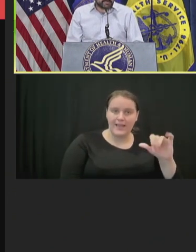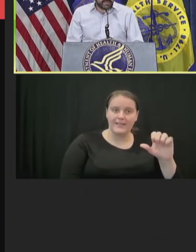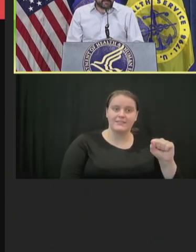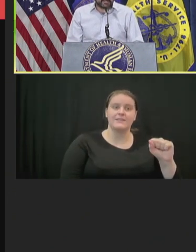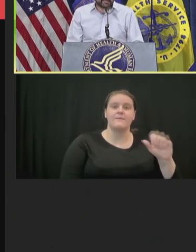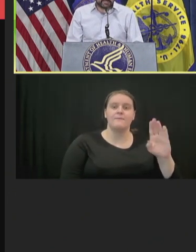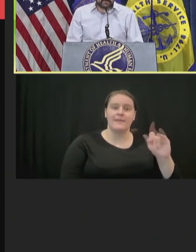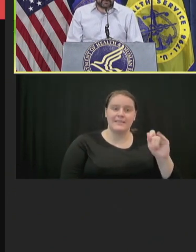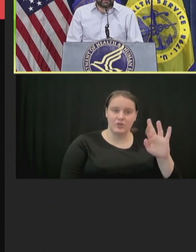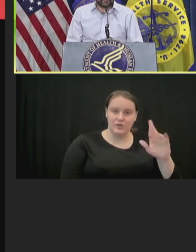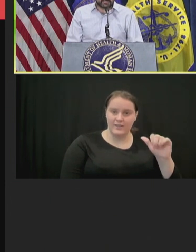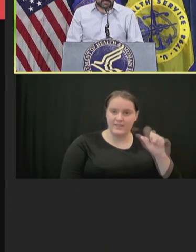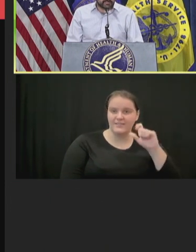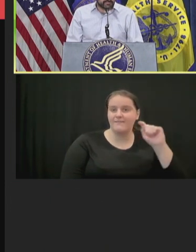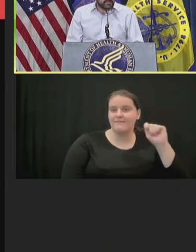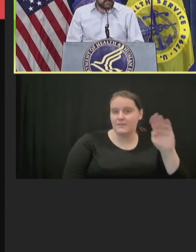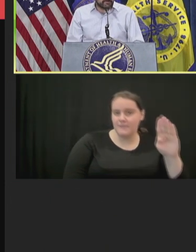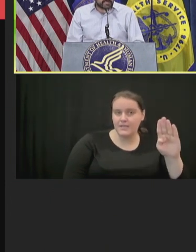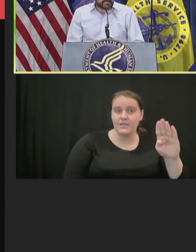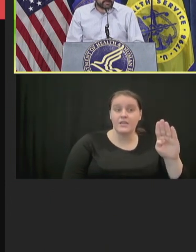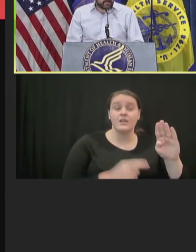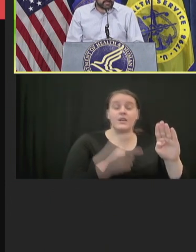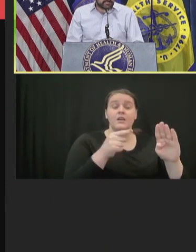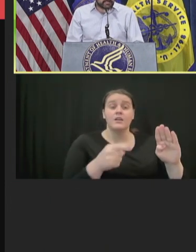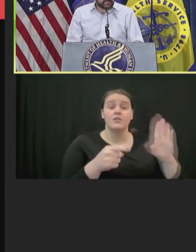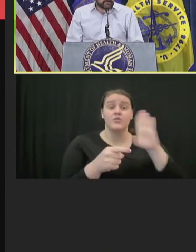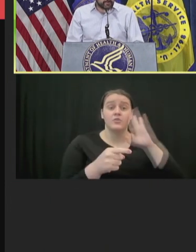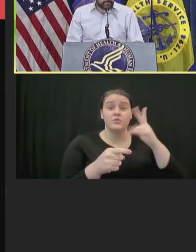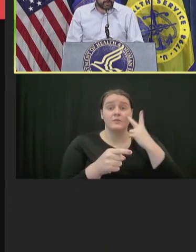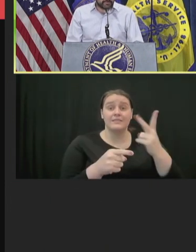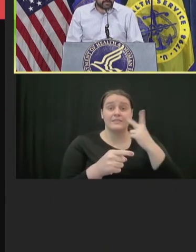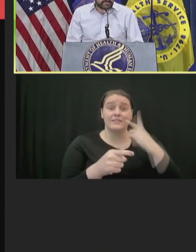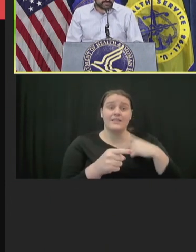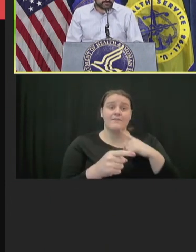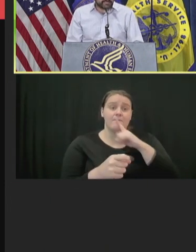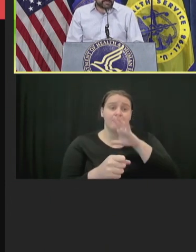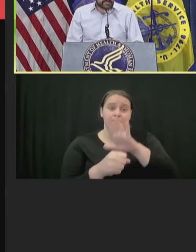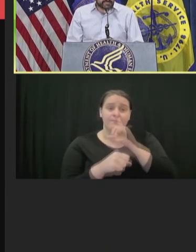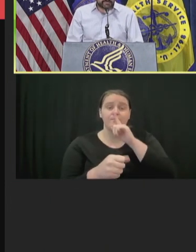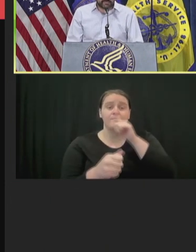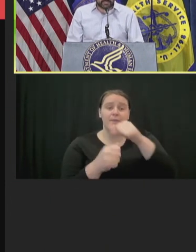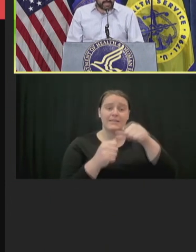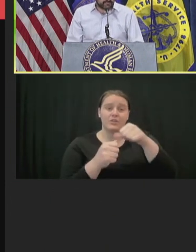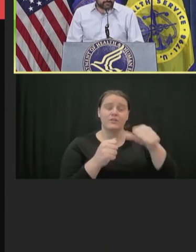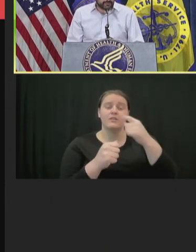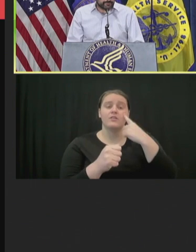efficacy for the prevention of bacteriologically confirmed pulmonary TB disease among that group.